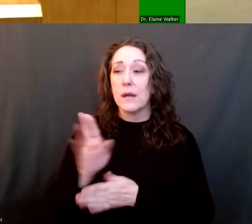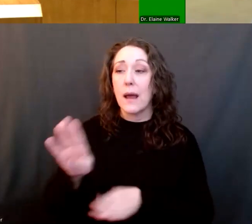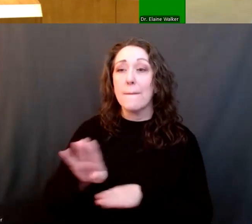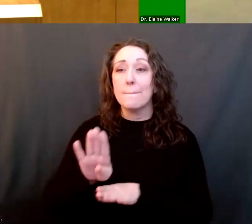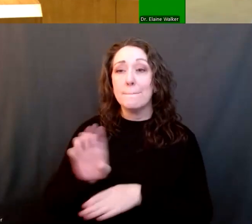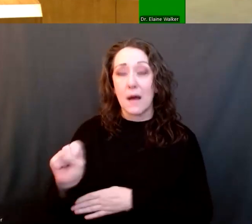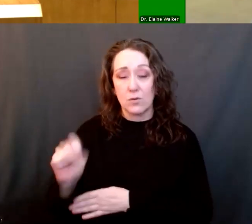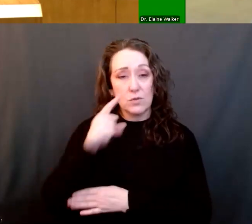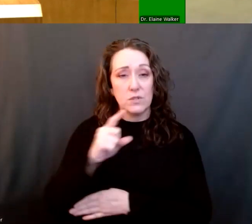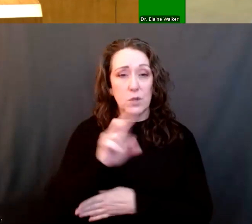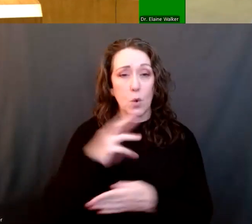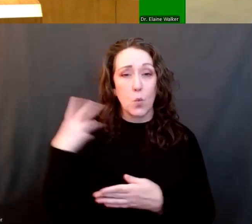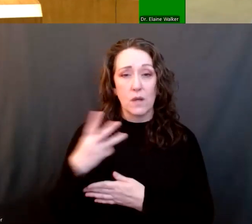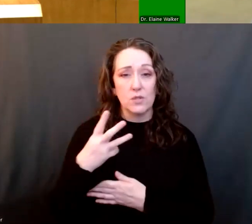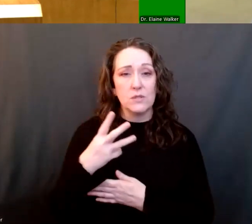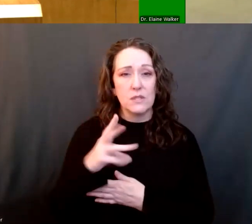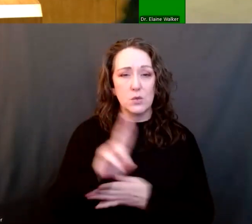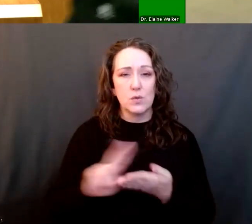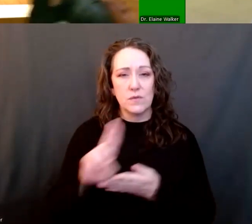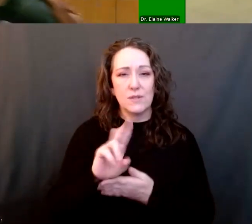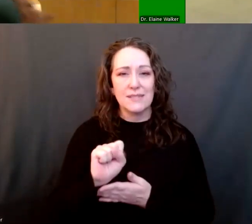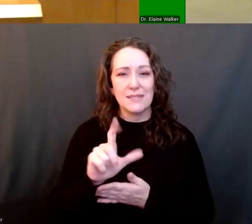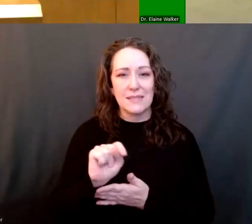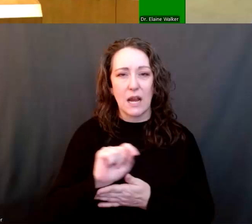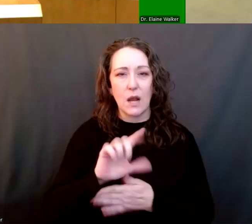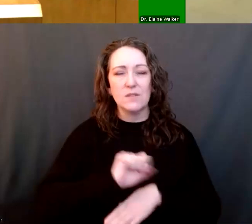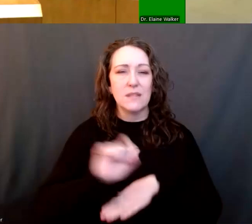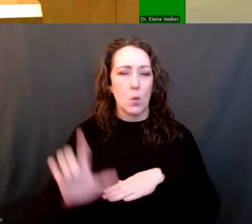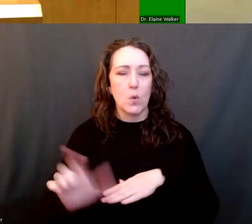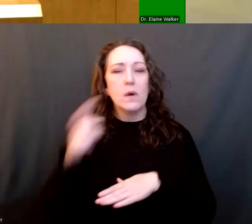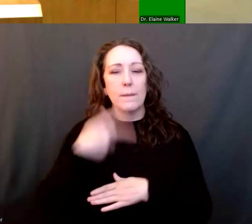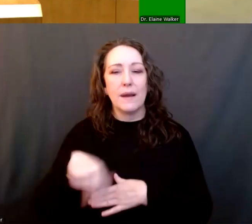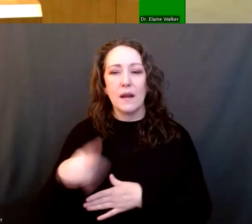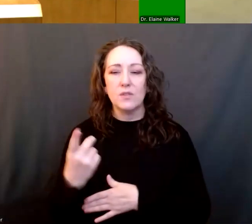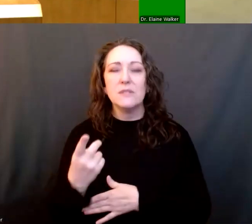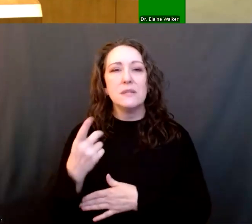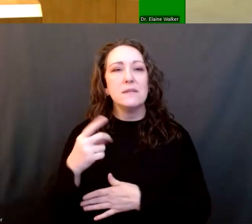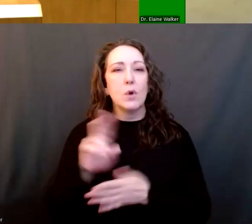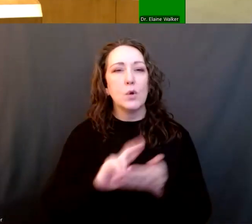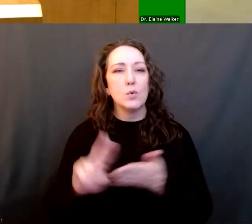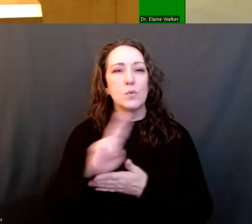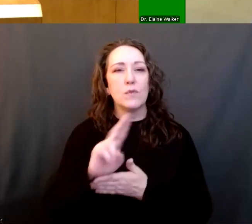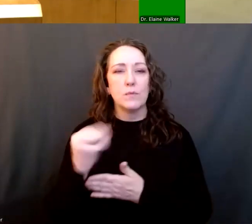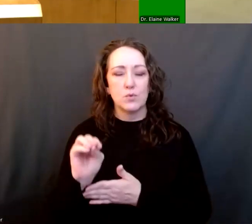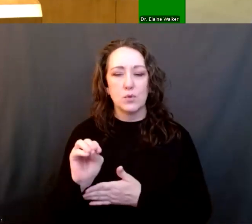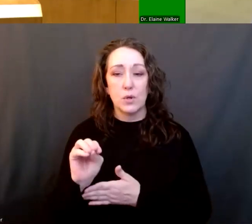at St Louis and her PhD from um University of Missouri and did a post-doctoral fellowship at